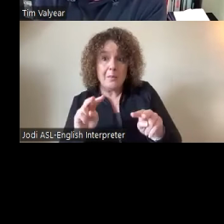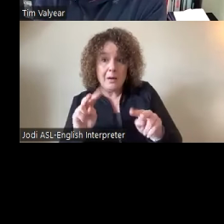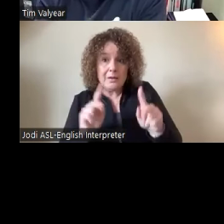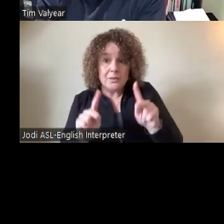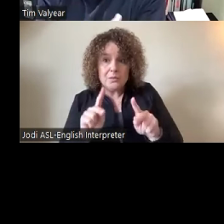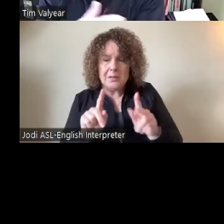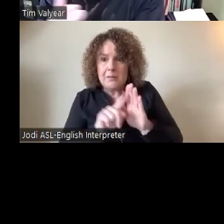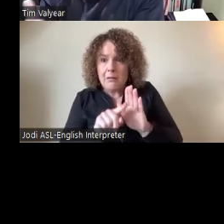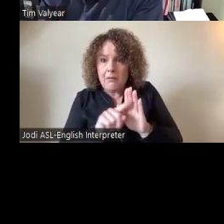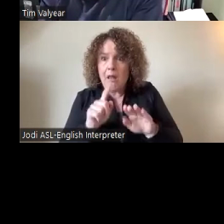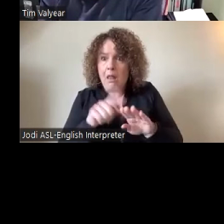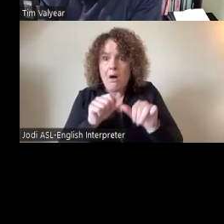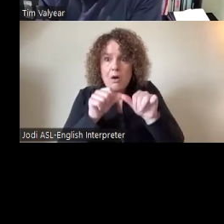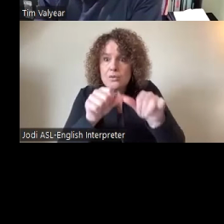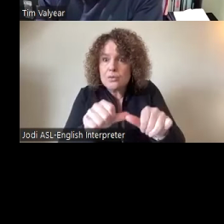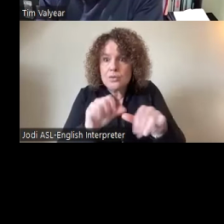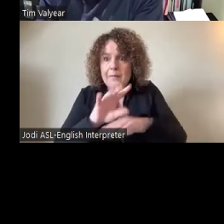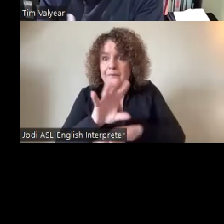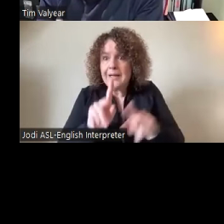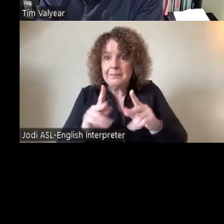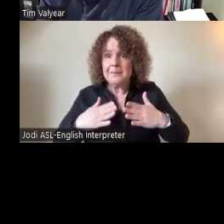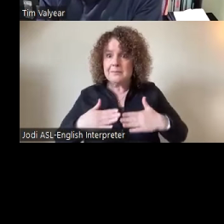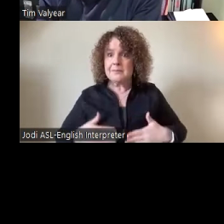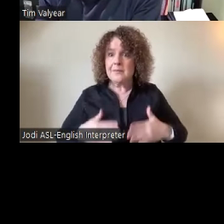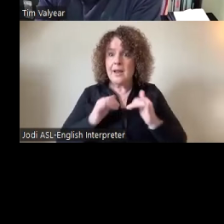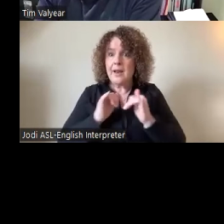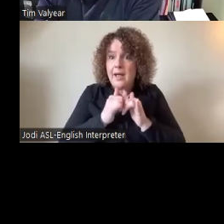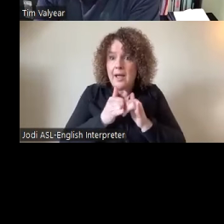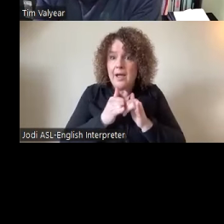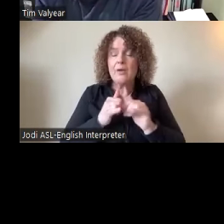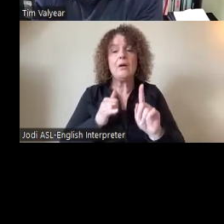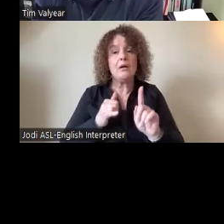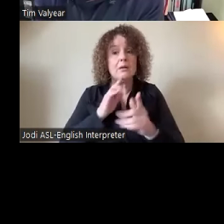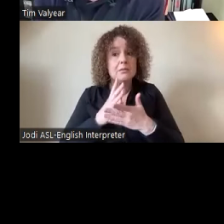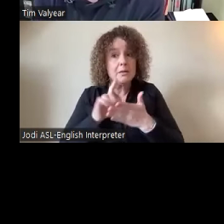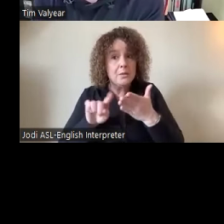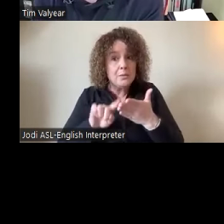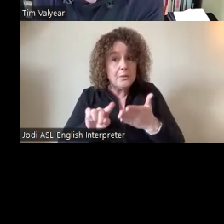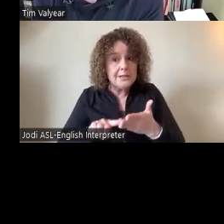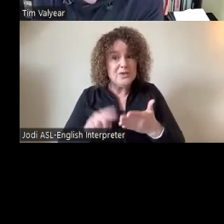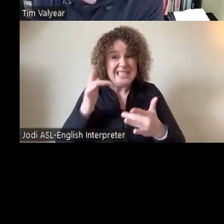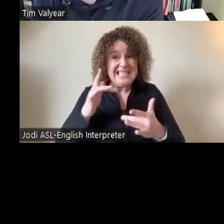getting COVID isn't enough to scare you, think about the fact that we're now monitoring and looking at long